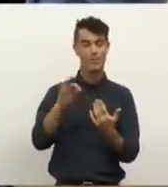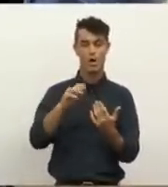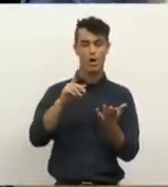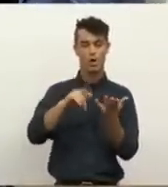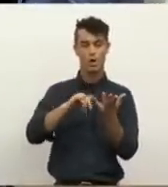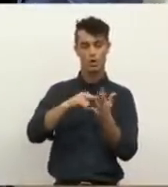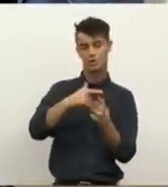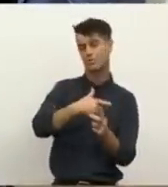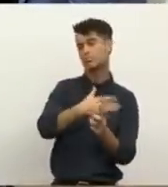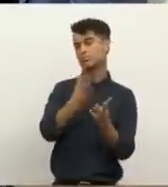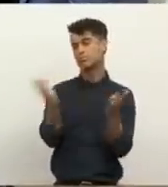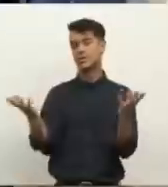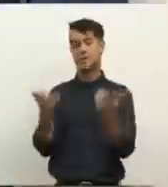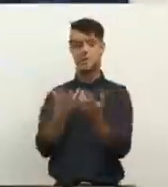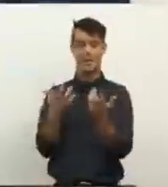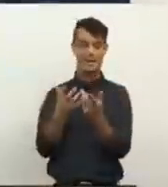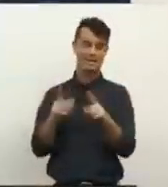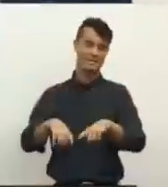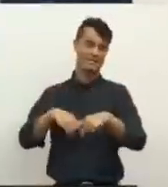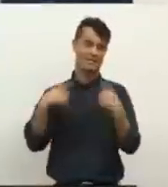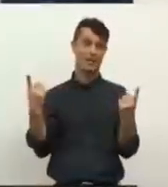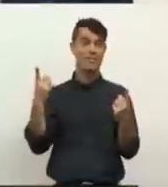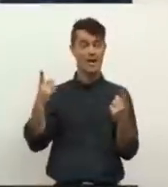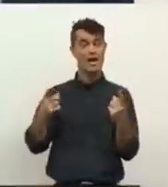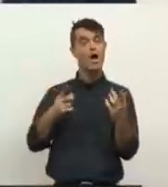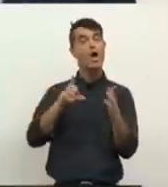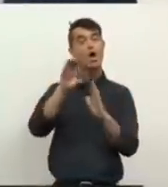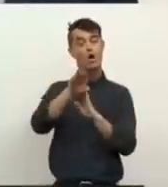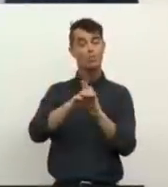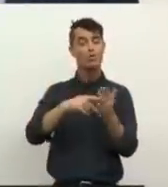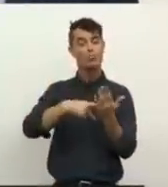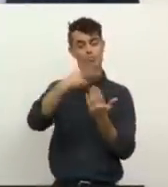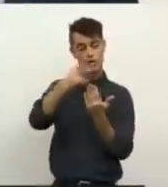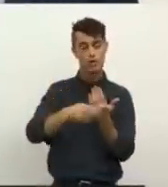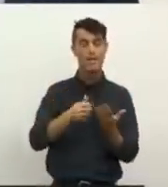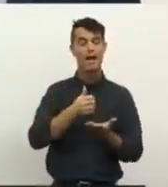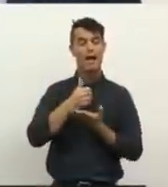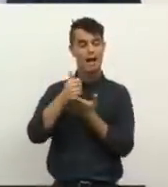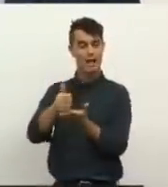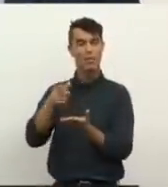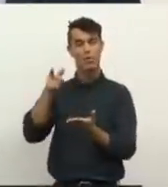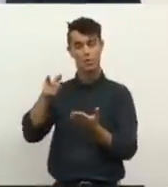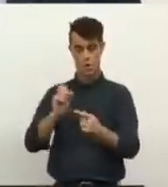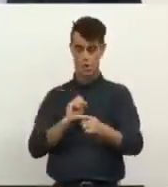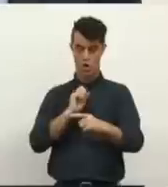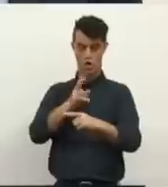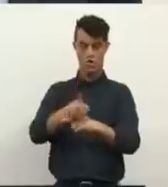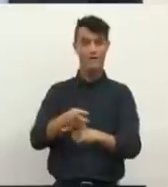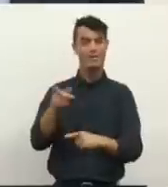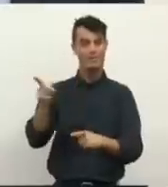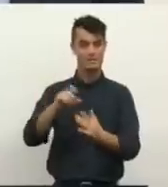to address an aspect of your disability that you want to use that computer more effectively. And that's definitely moving into the space